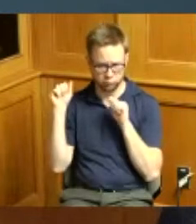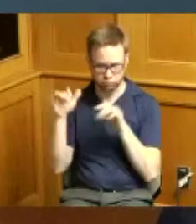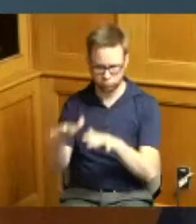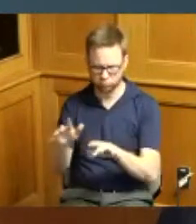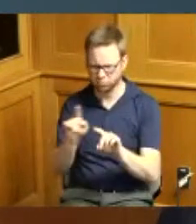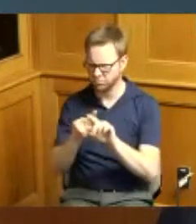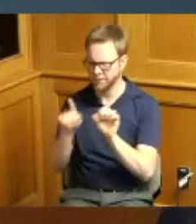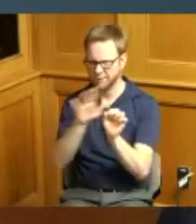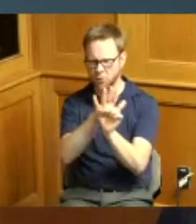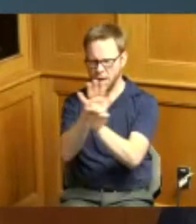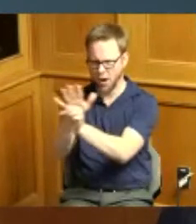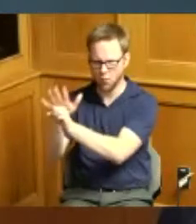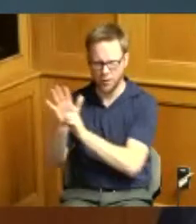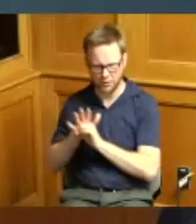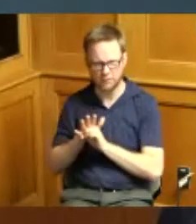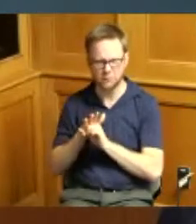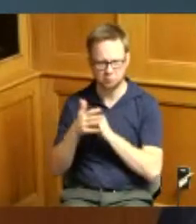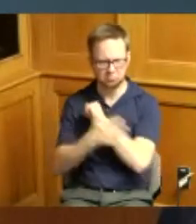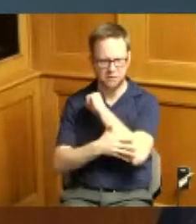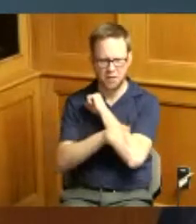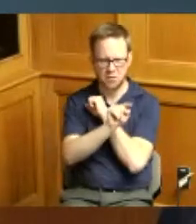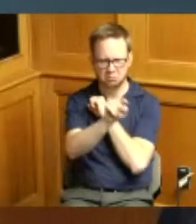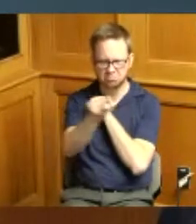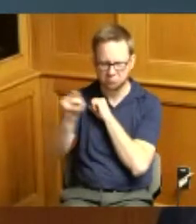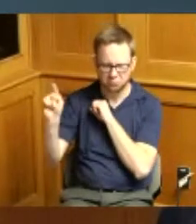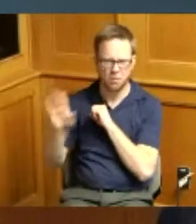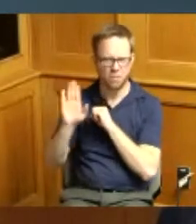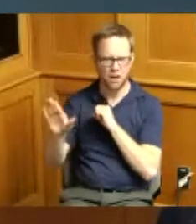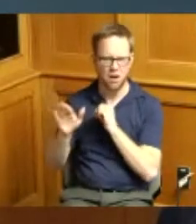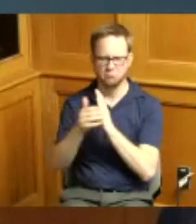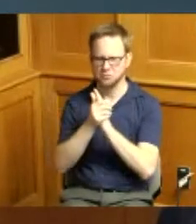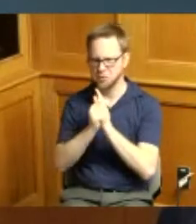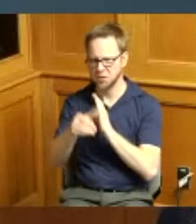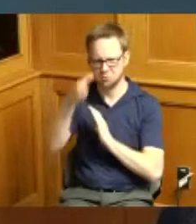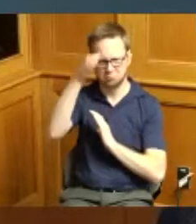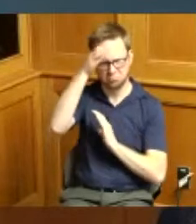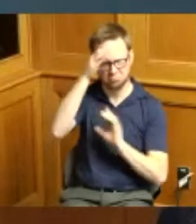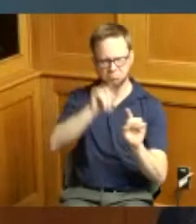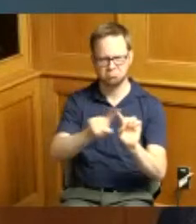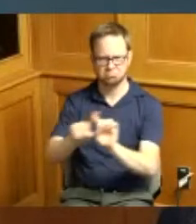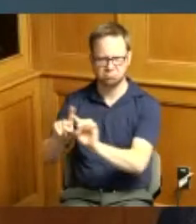of the county and different areas of expertise to talk about what they thought we needed to do